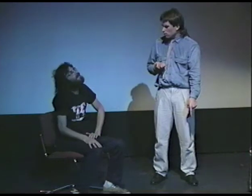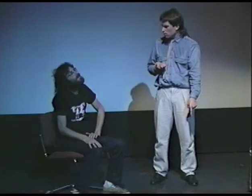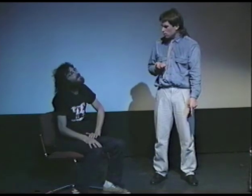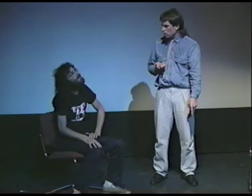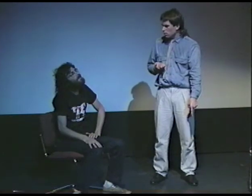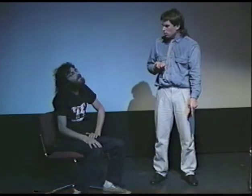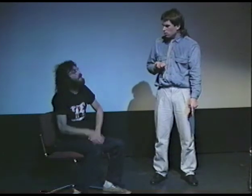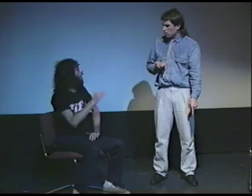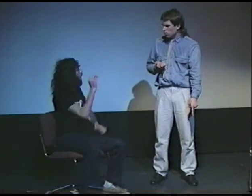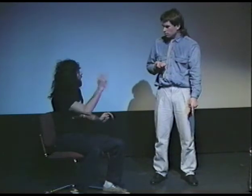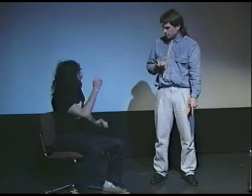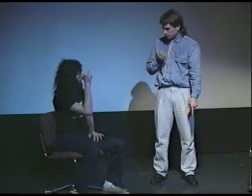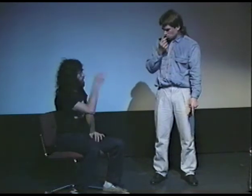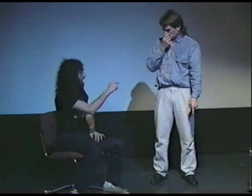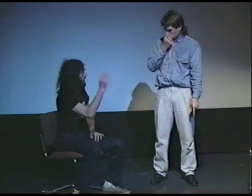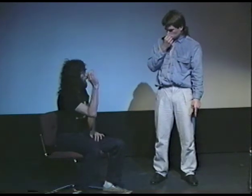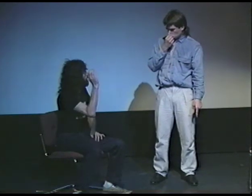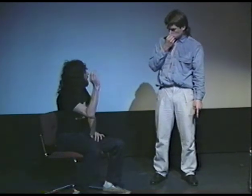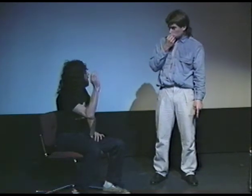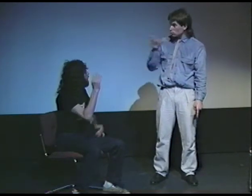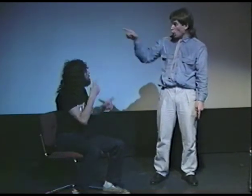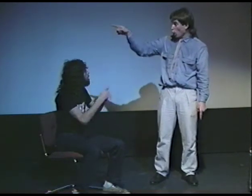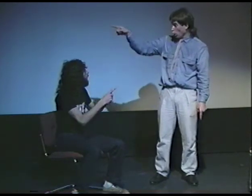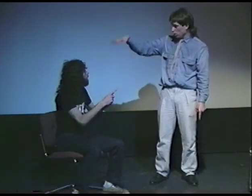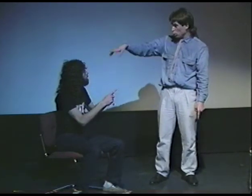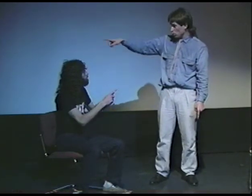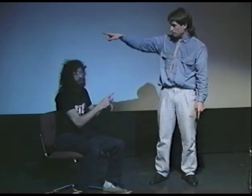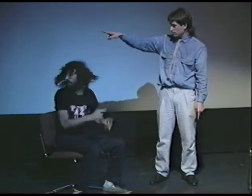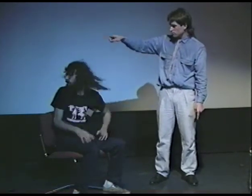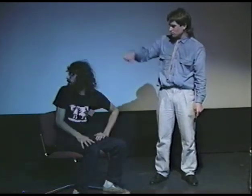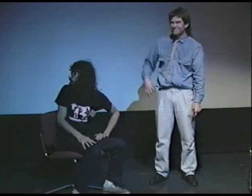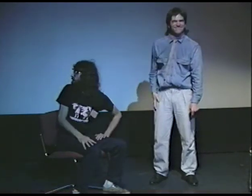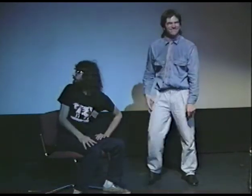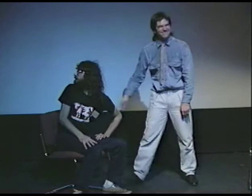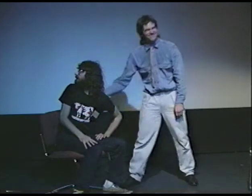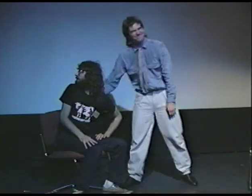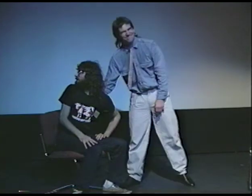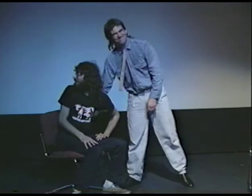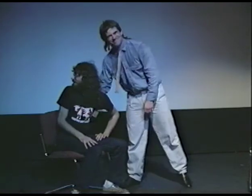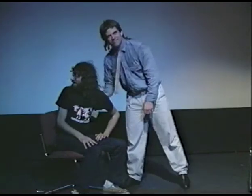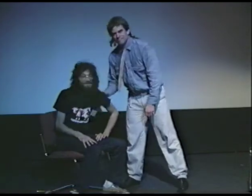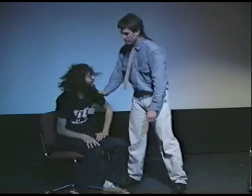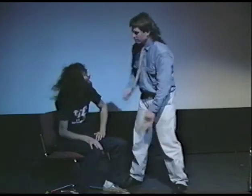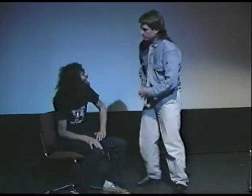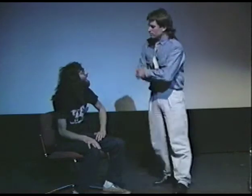Let me see. OK, that's a great concept. What?